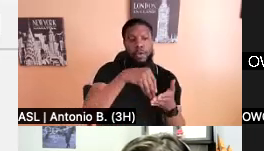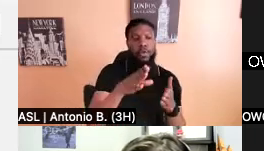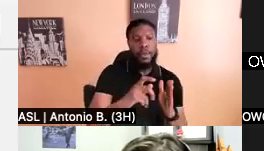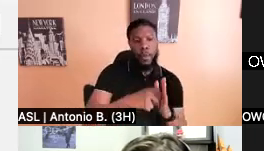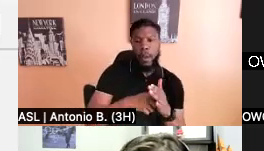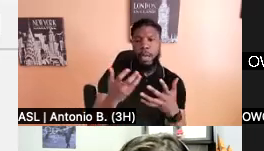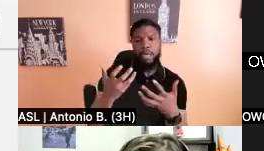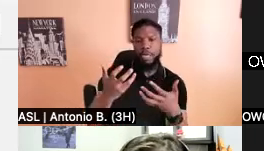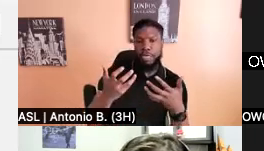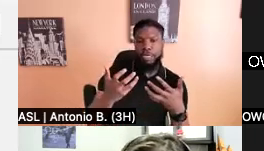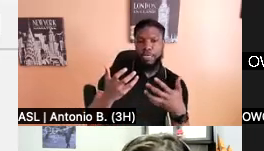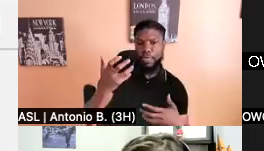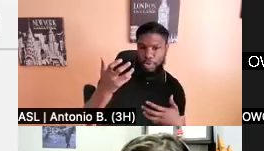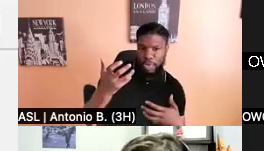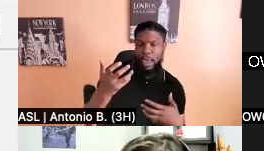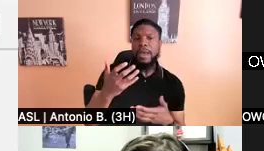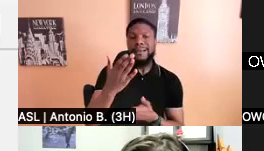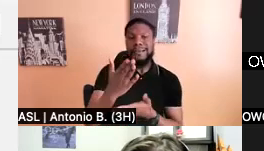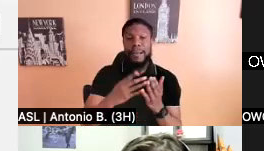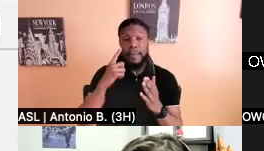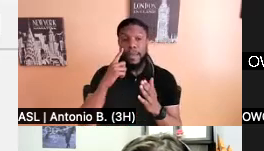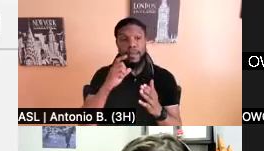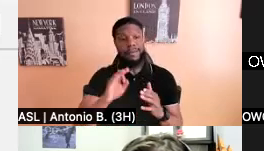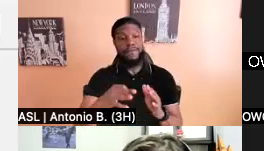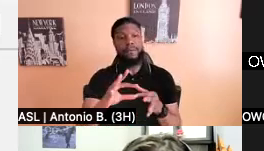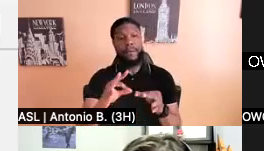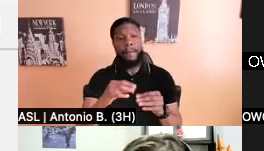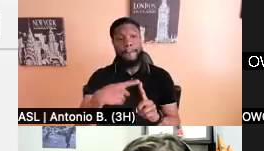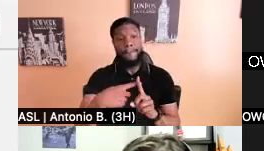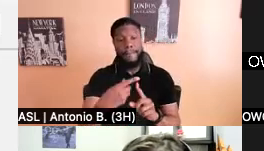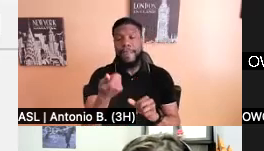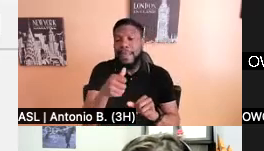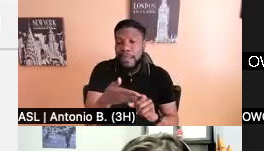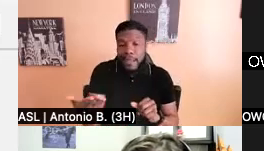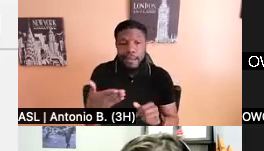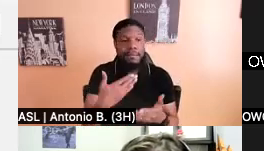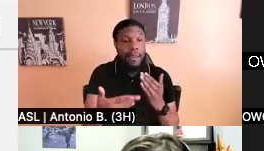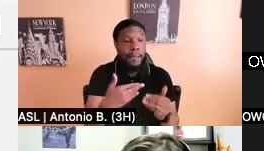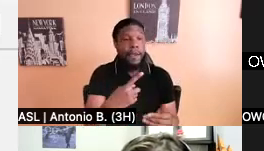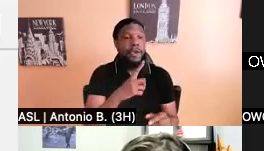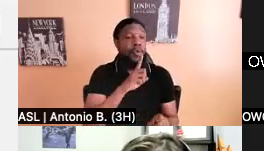positively on something--anything--that the student does right or well, would be an affront